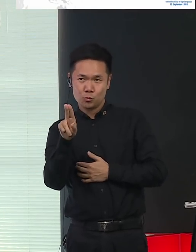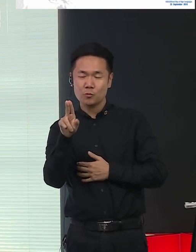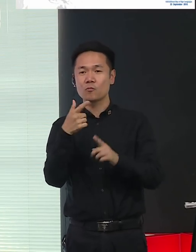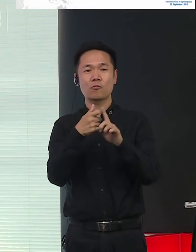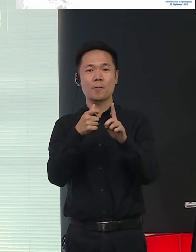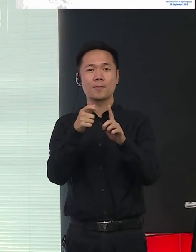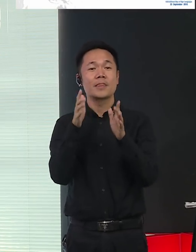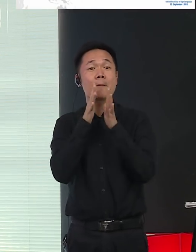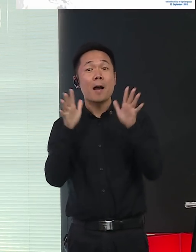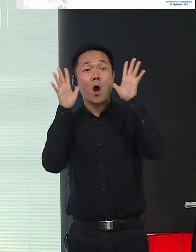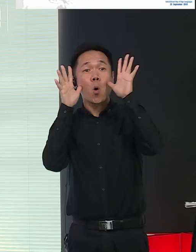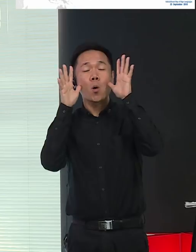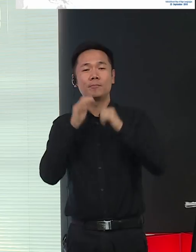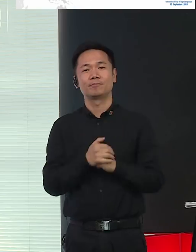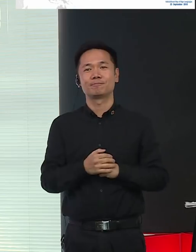Good afternoon, ladies and gentlemen.